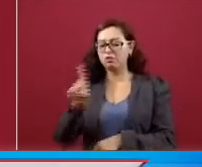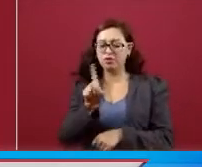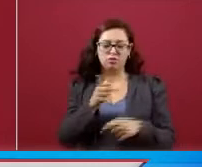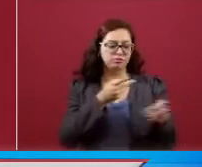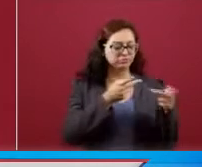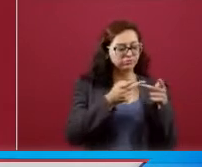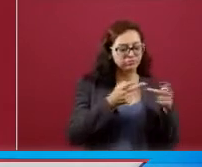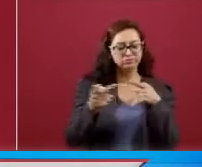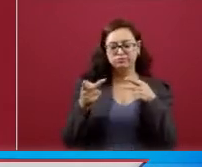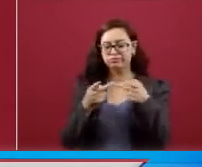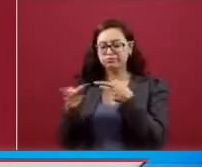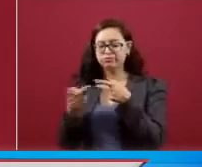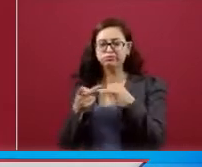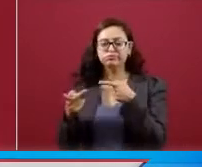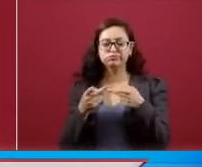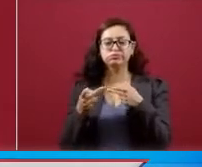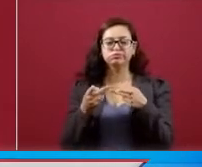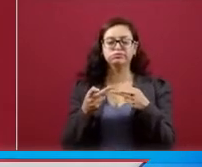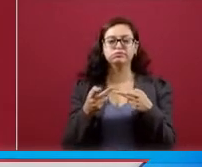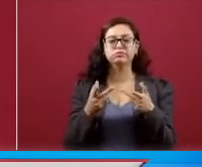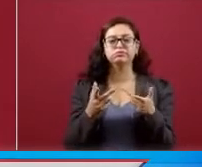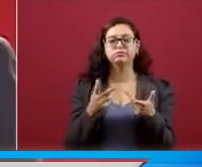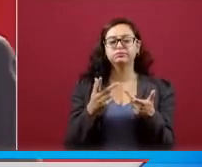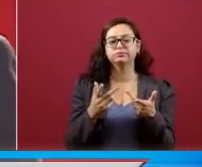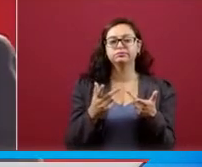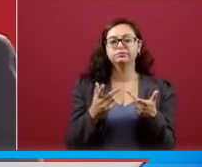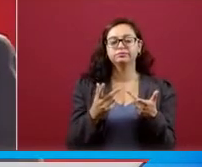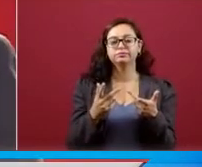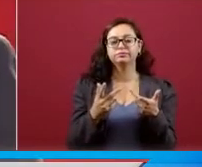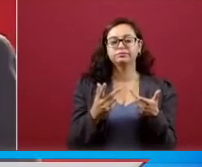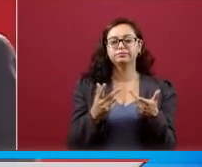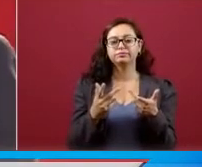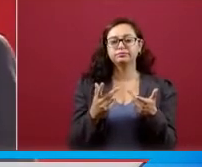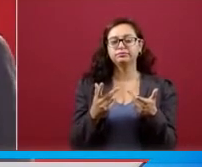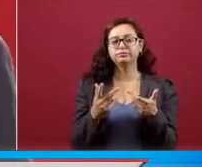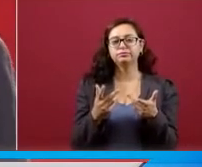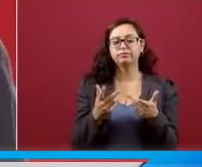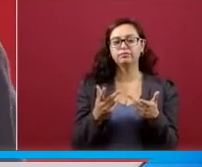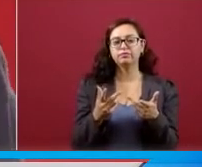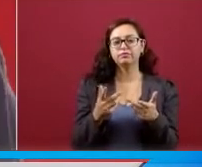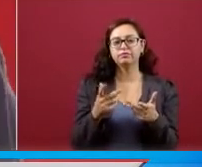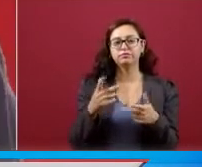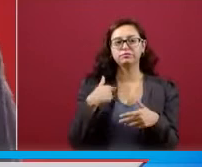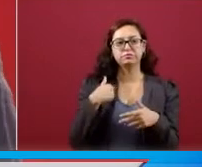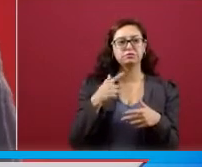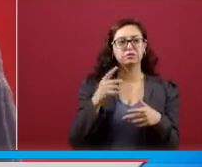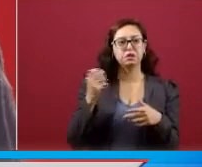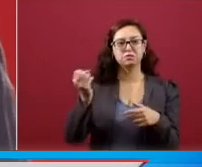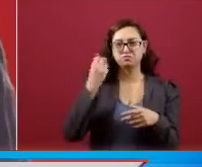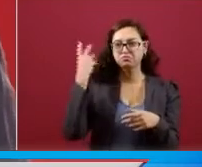that will define the new paradigm of development with well-being that will characterize the new government leaving behind the neoliberal policy